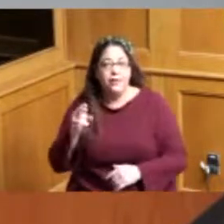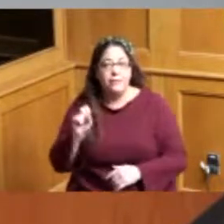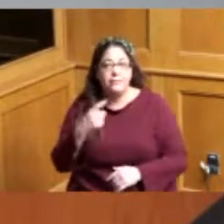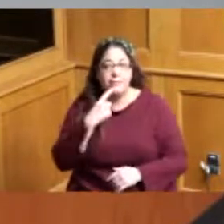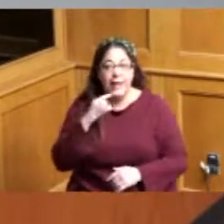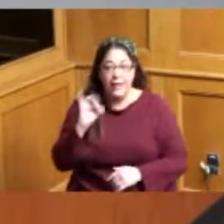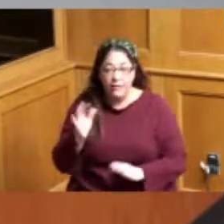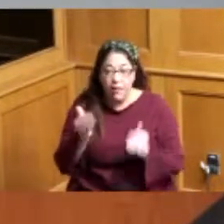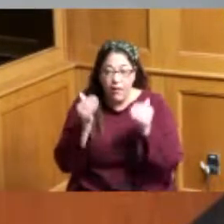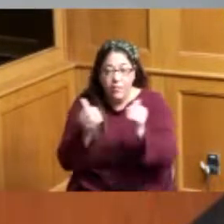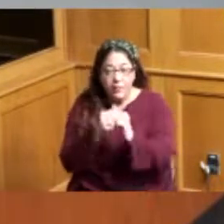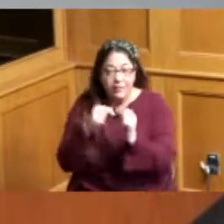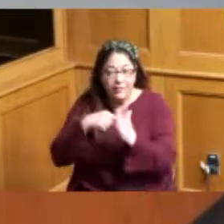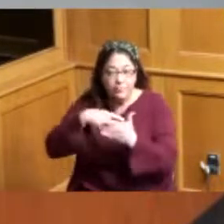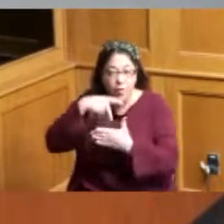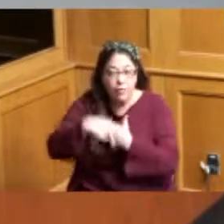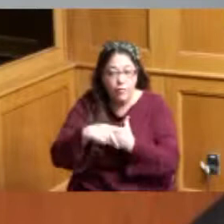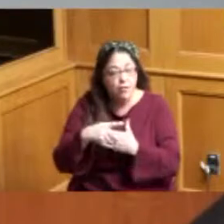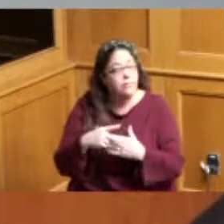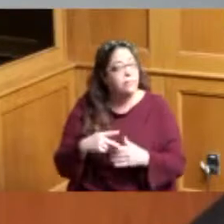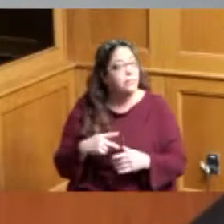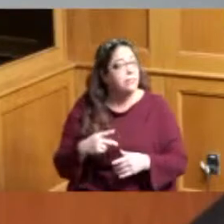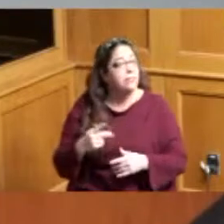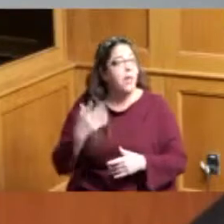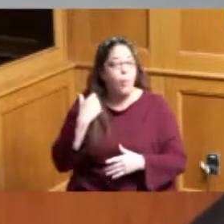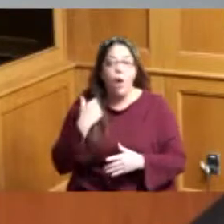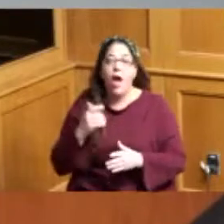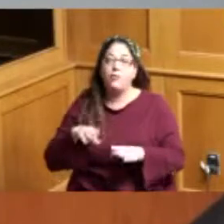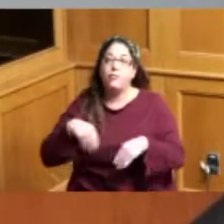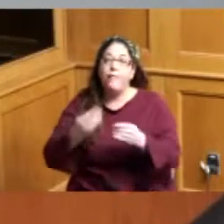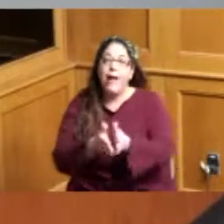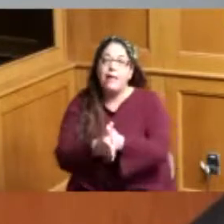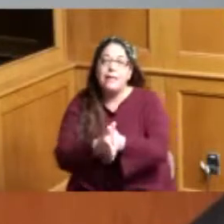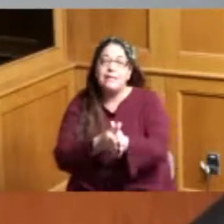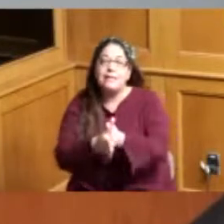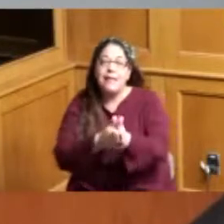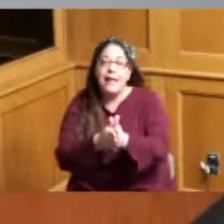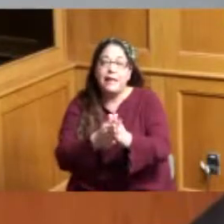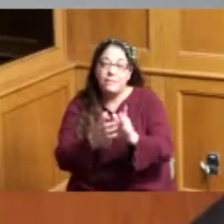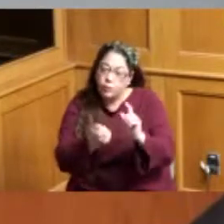something like that we want to have an incentive for them to change the nature of their parking